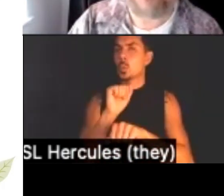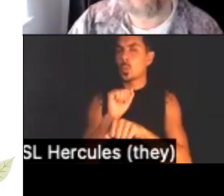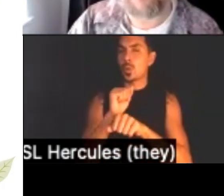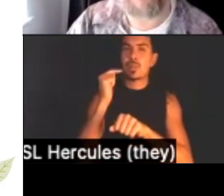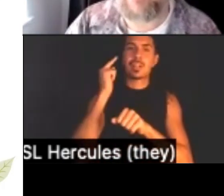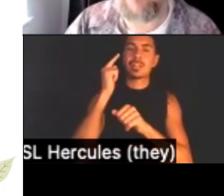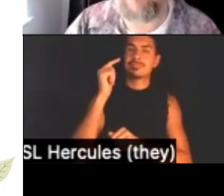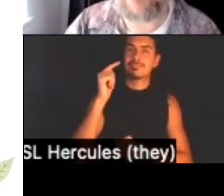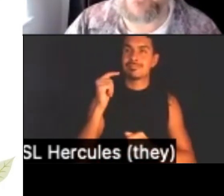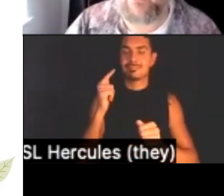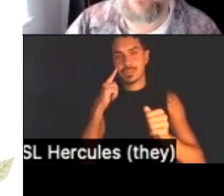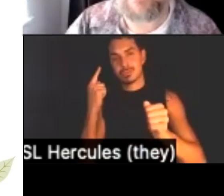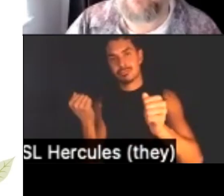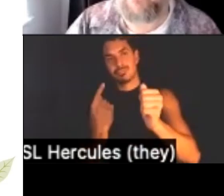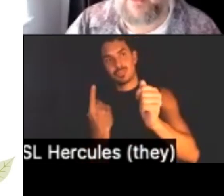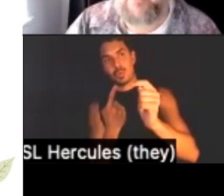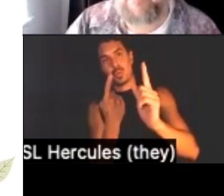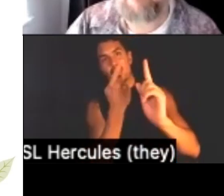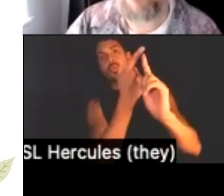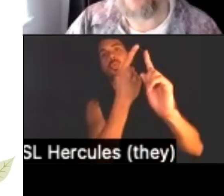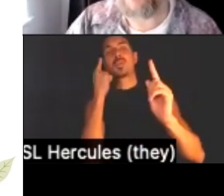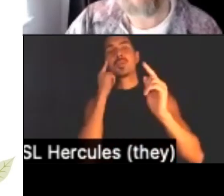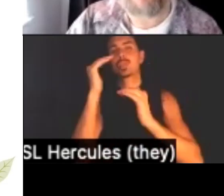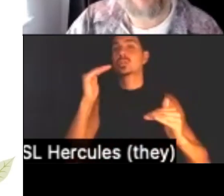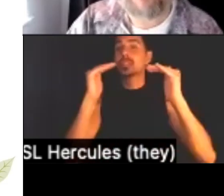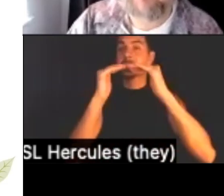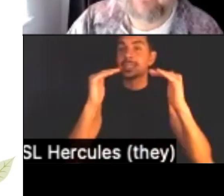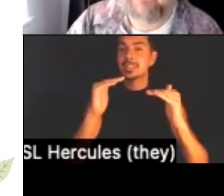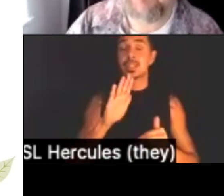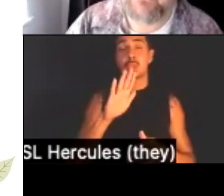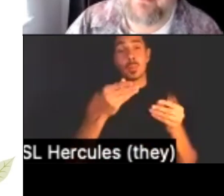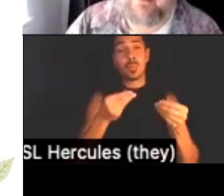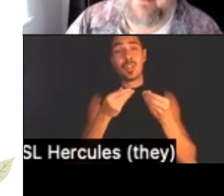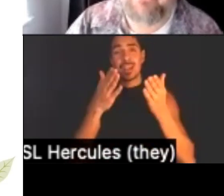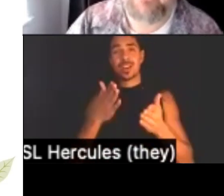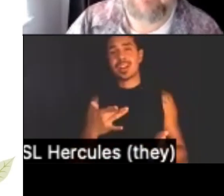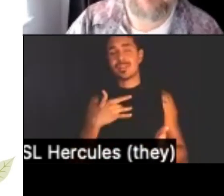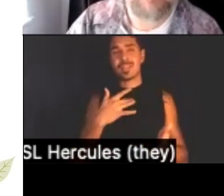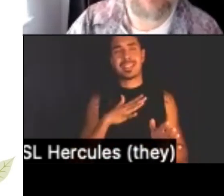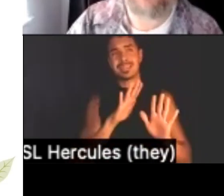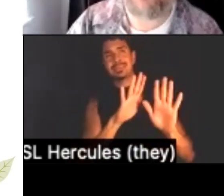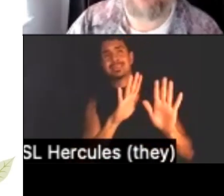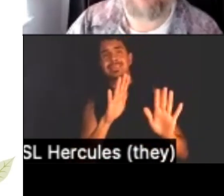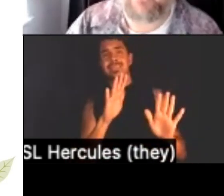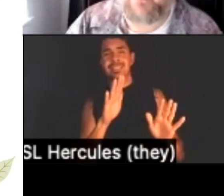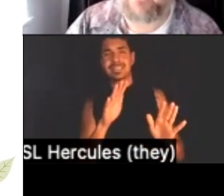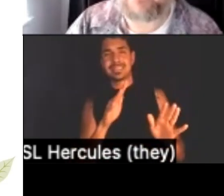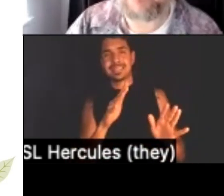Again, this might be out of your scope as a provider, but how can you show up? Can you show up at rallies?